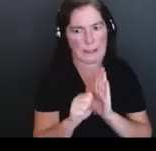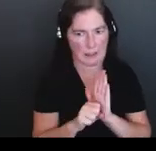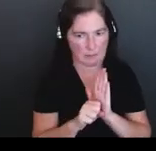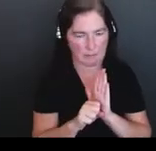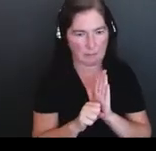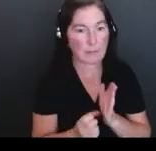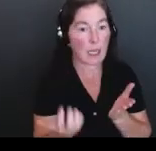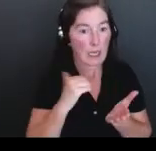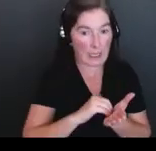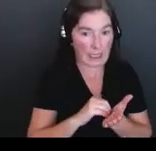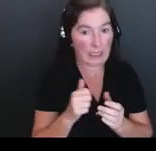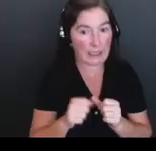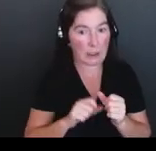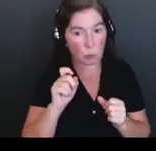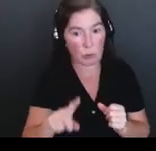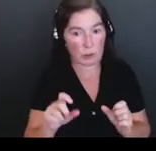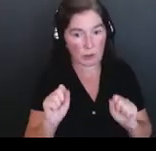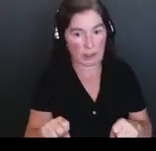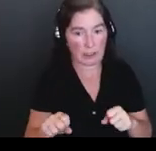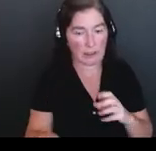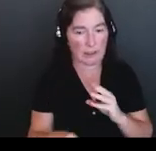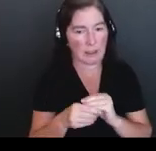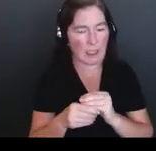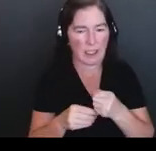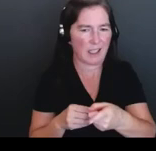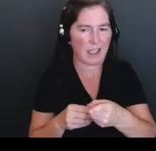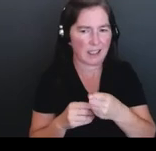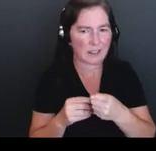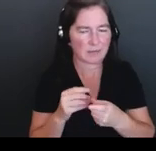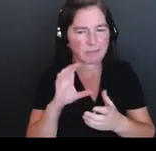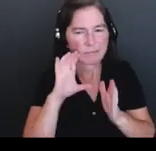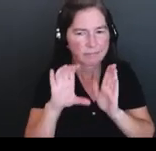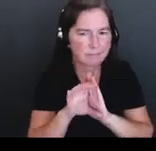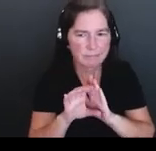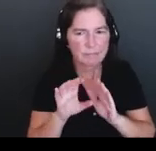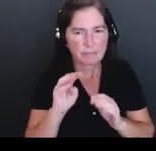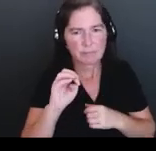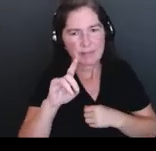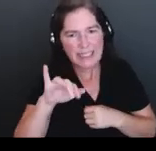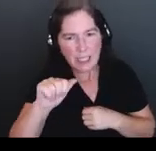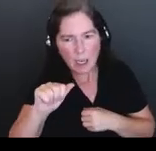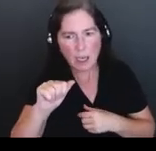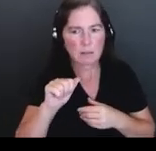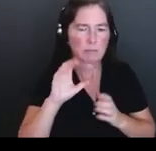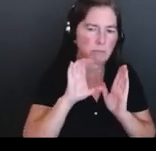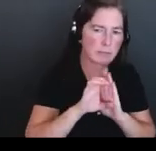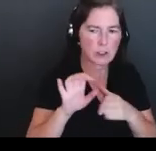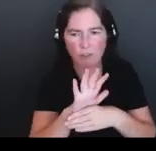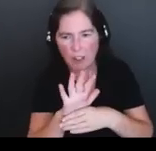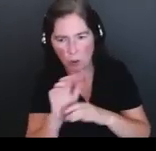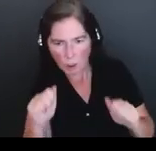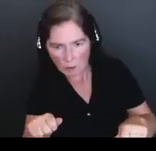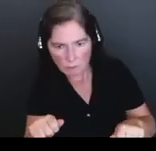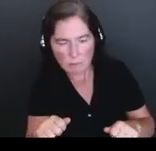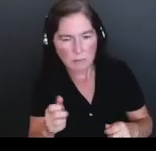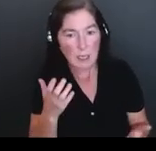We'll do a multiple choice, and maybe the first question is...